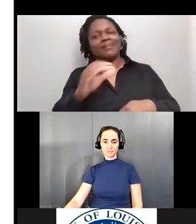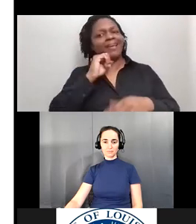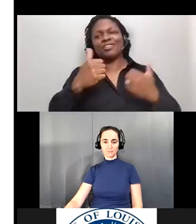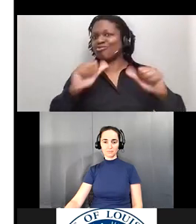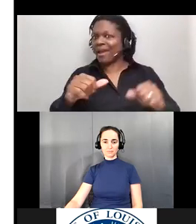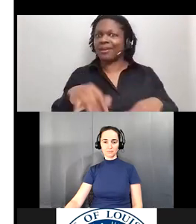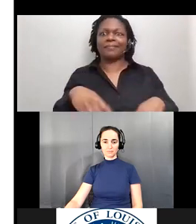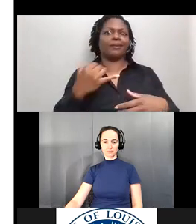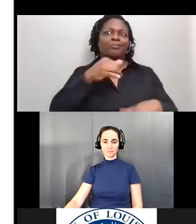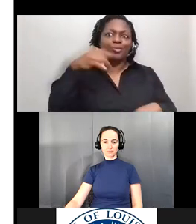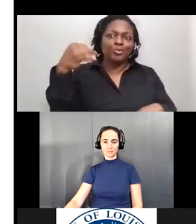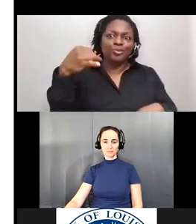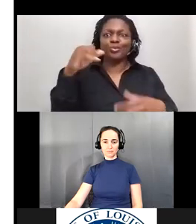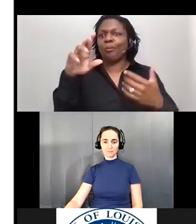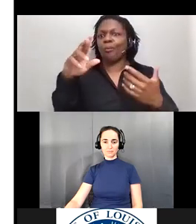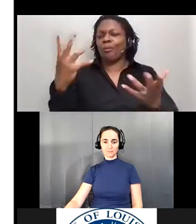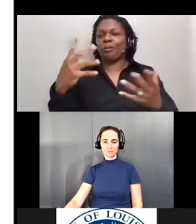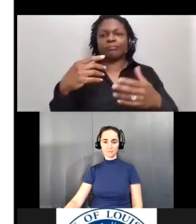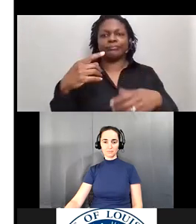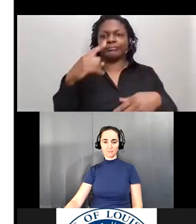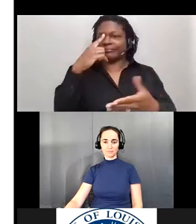just very direct and what they're wanting people to do so.